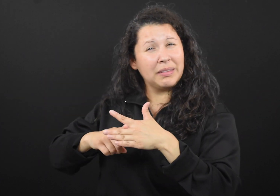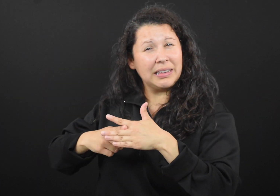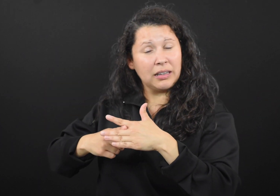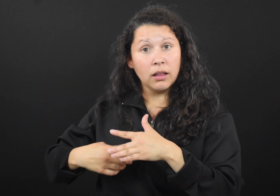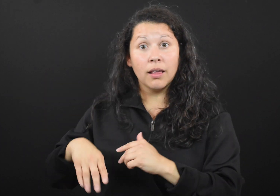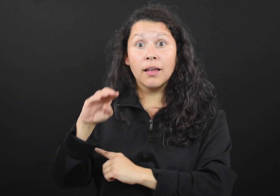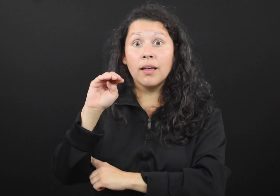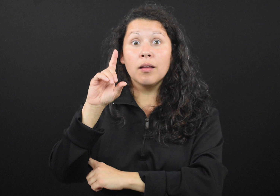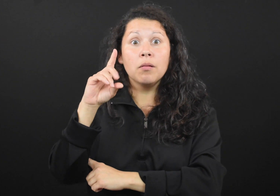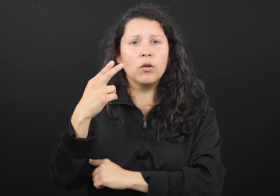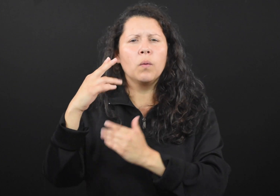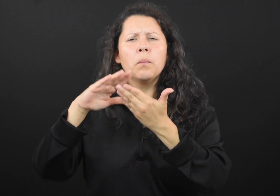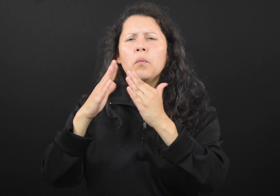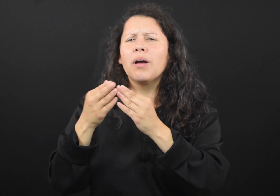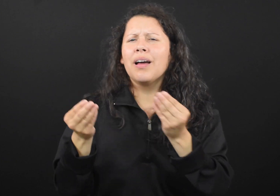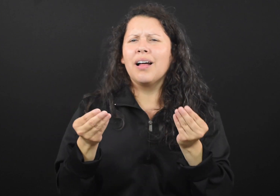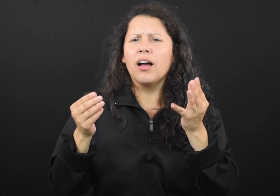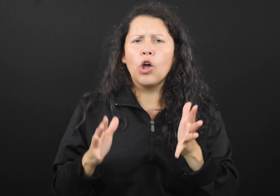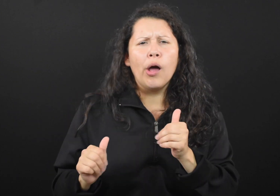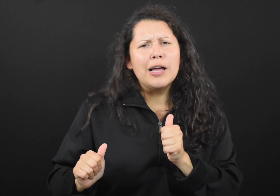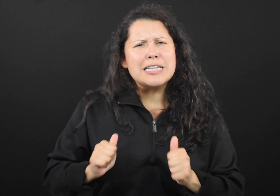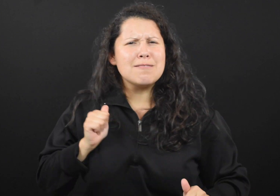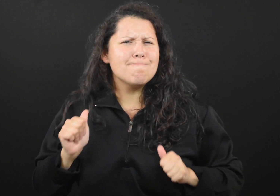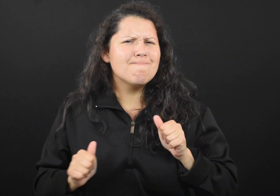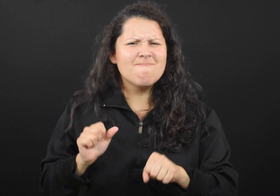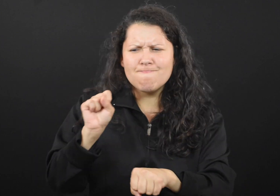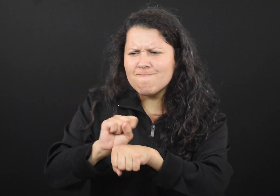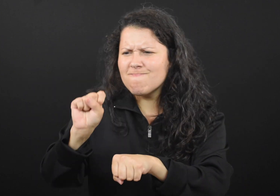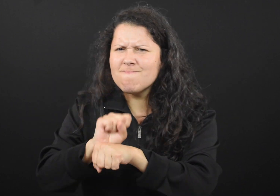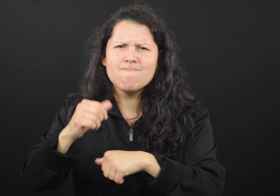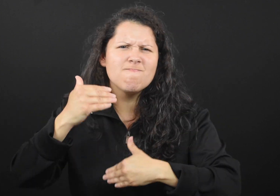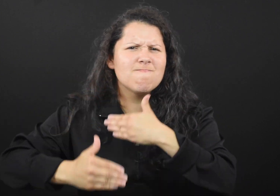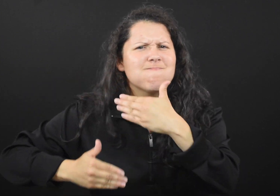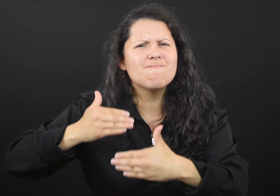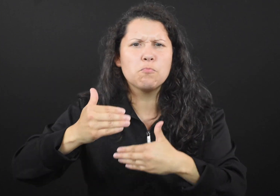Since the beginning, MDH Community Liaisons have been at the forefront